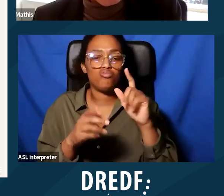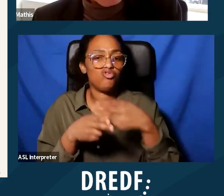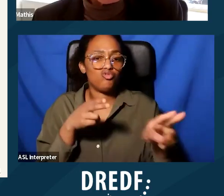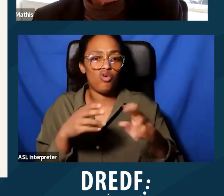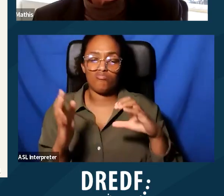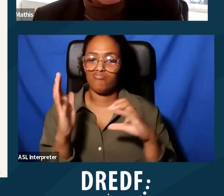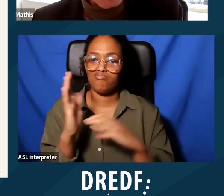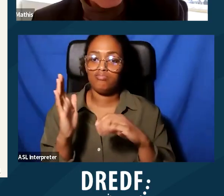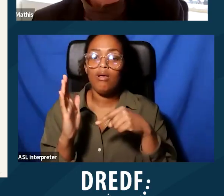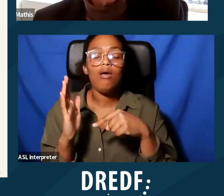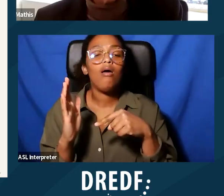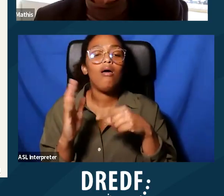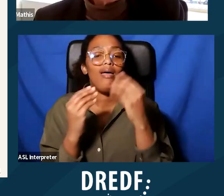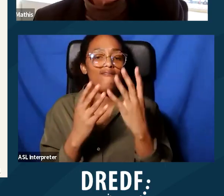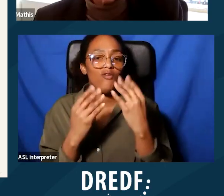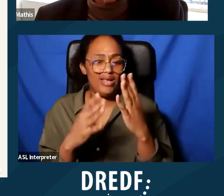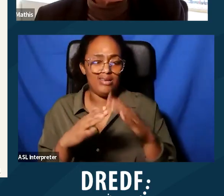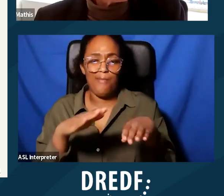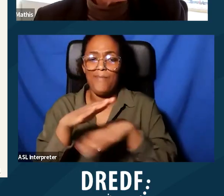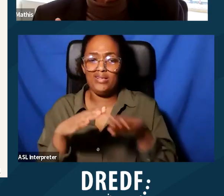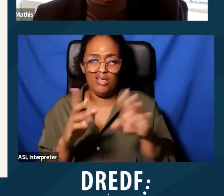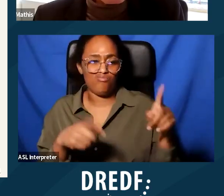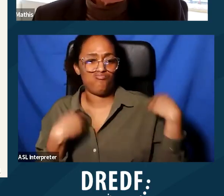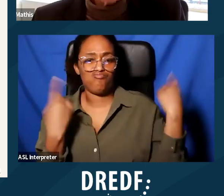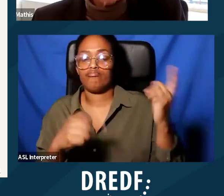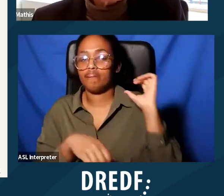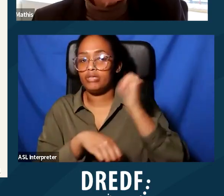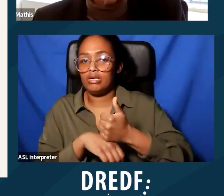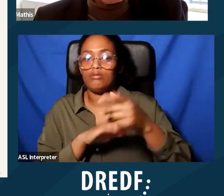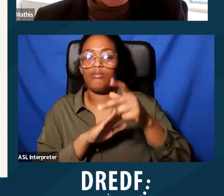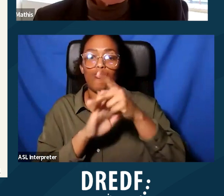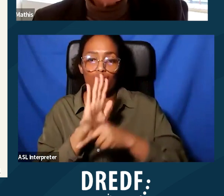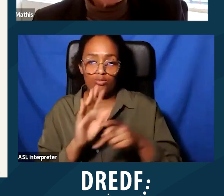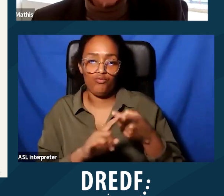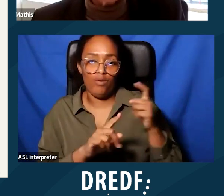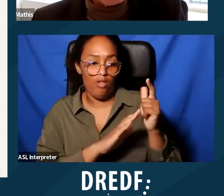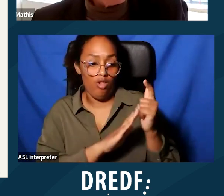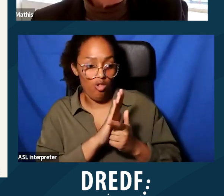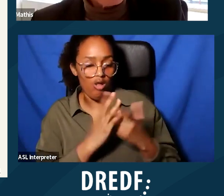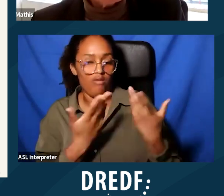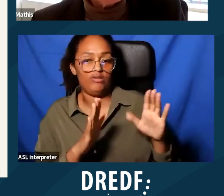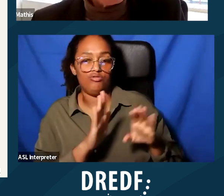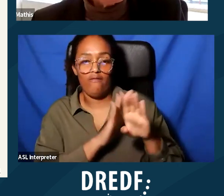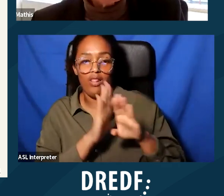was add a short section, with a few paragraphs, just putting in some very basic, well‑established